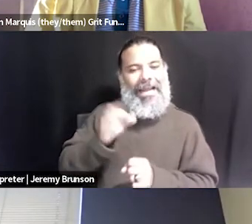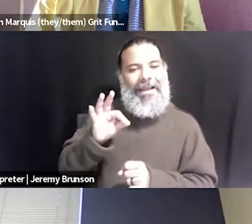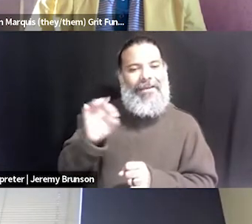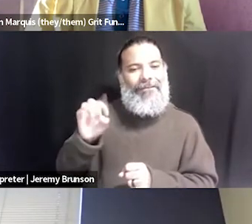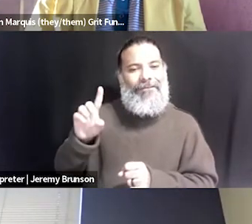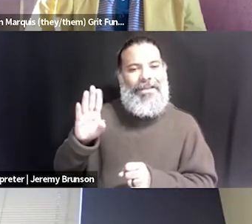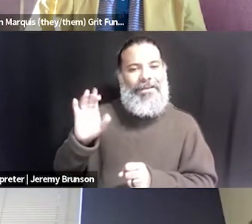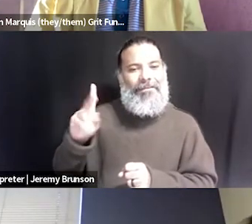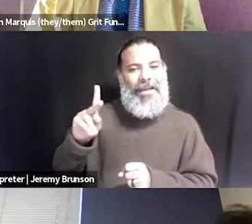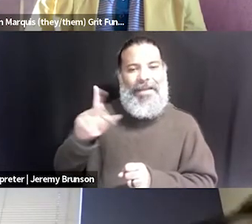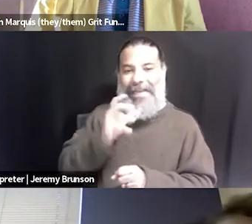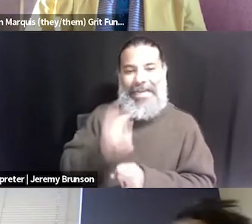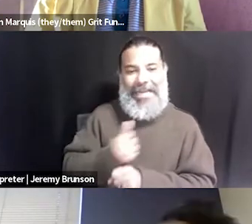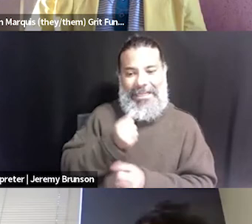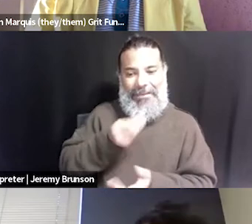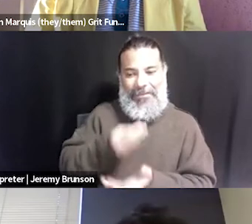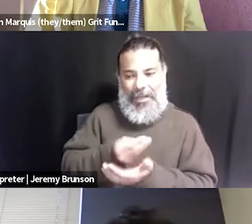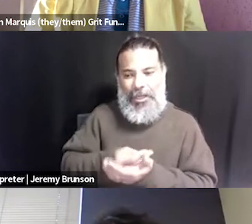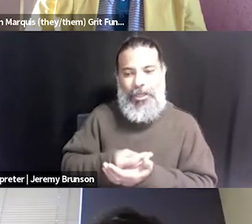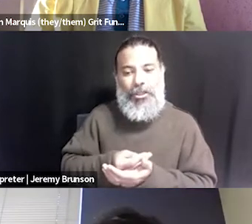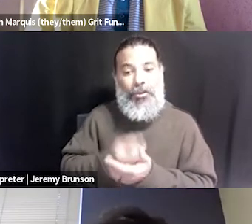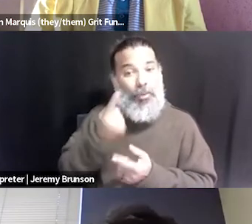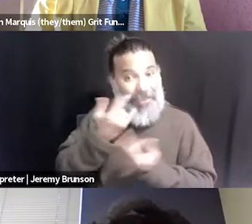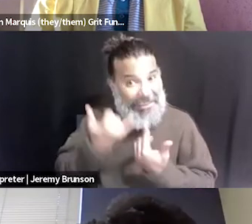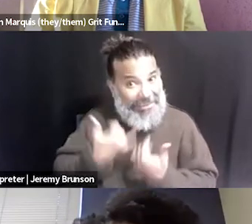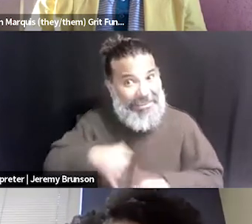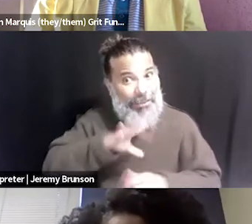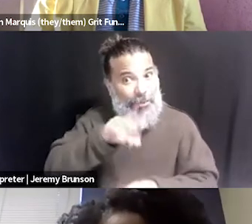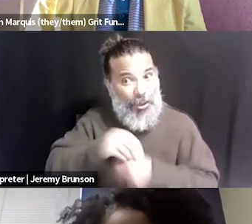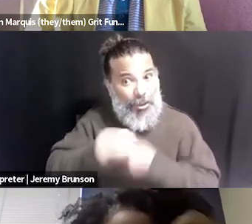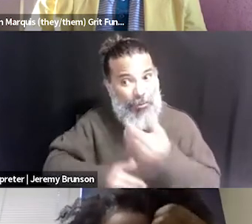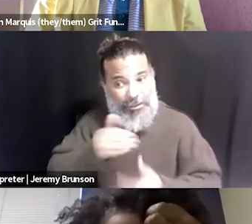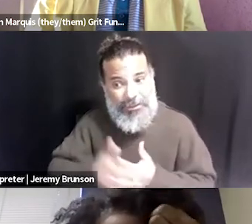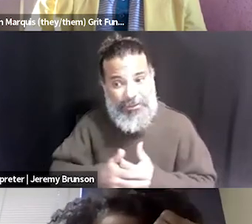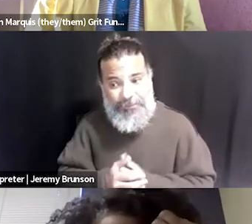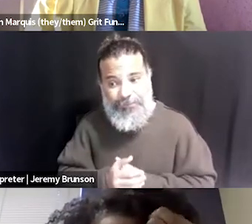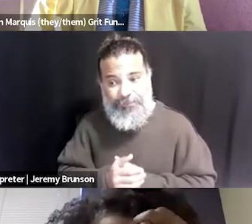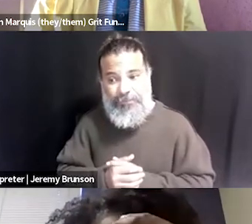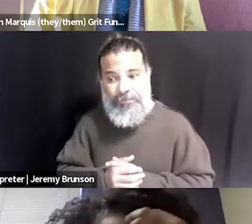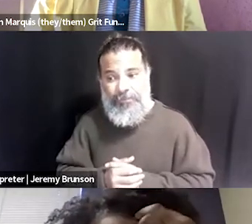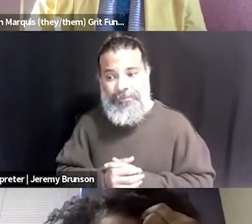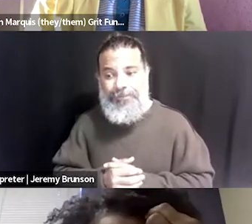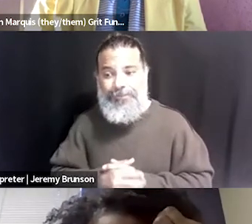I wonder if that is still part of your process.